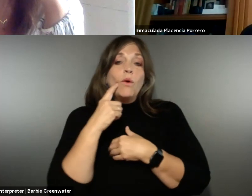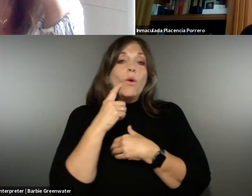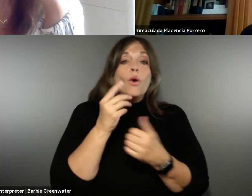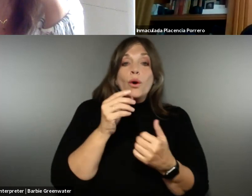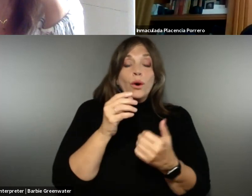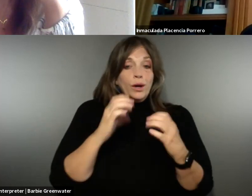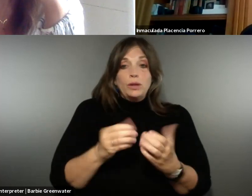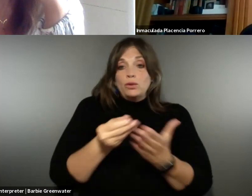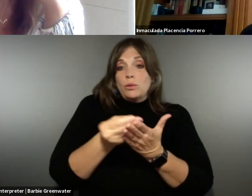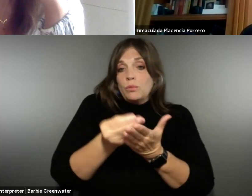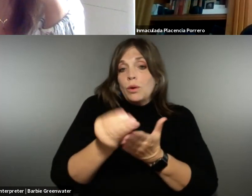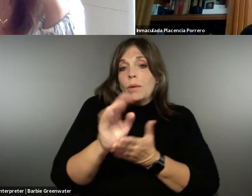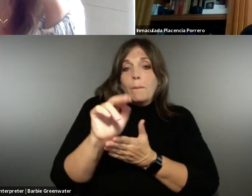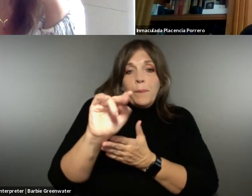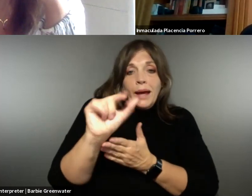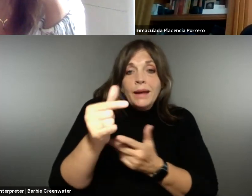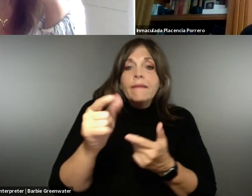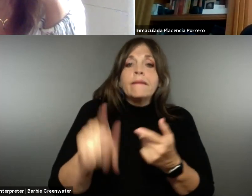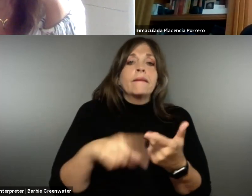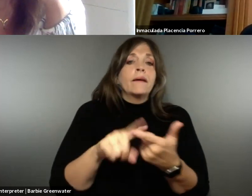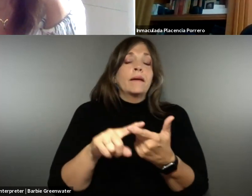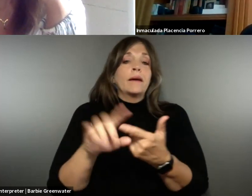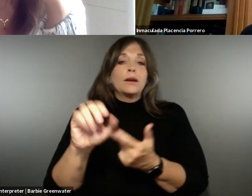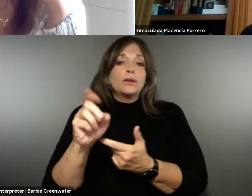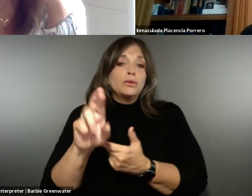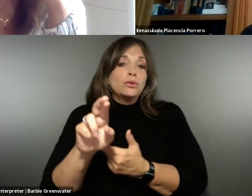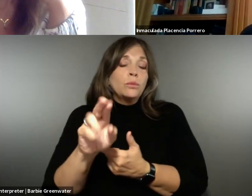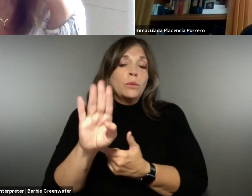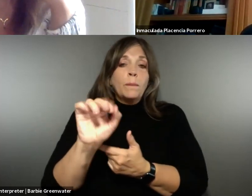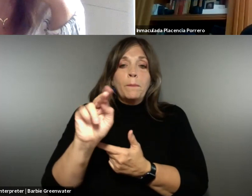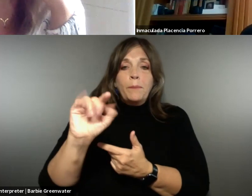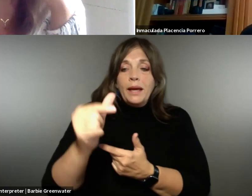. I mentioned this to ensure that even